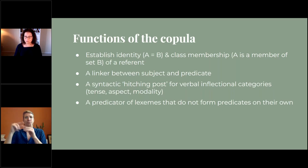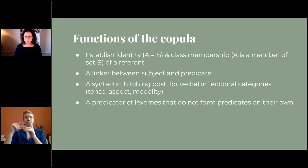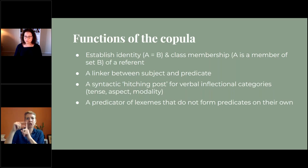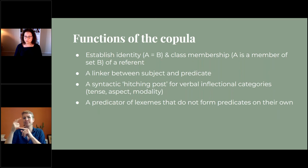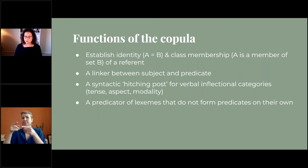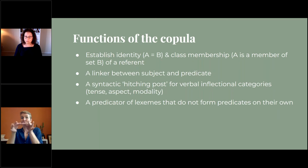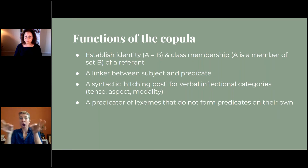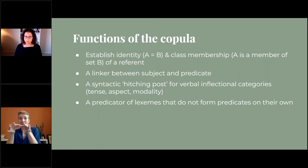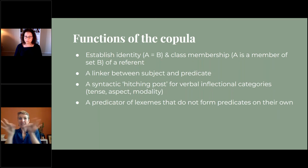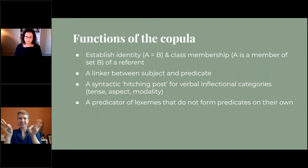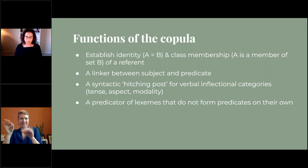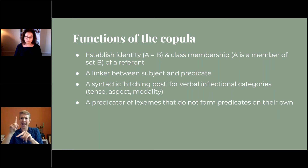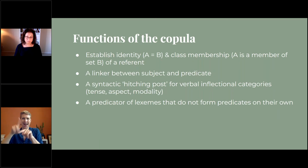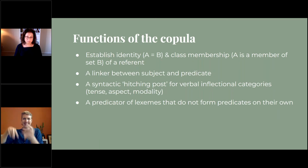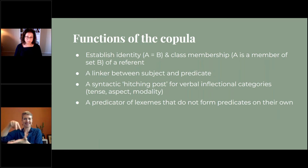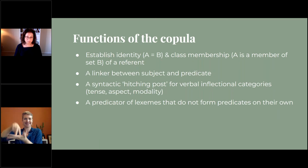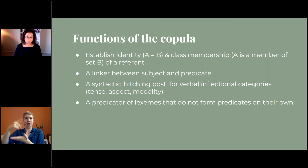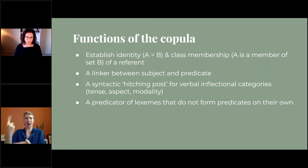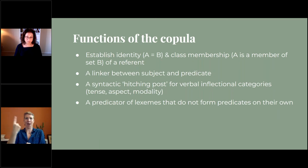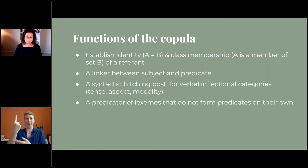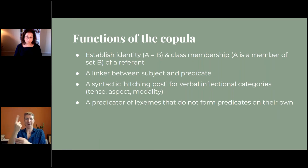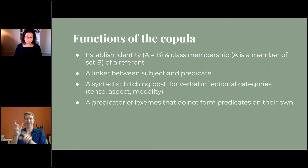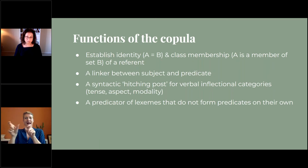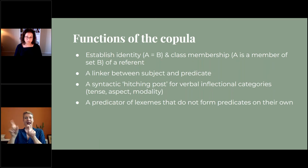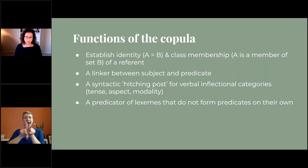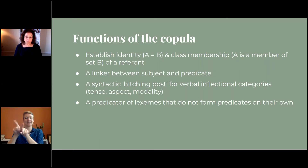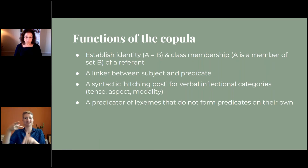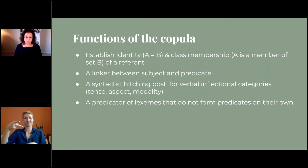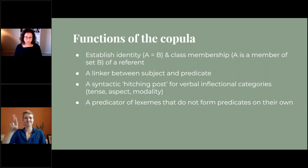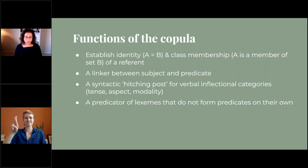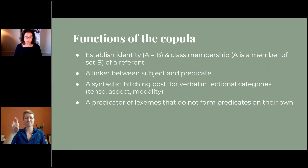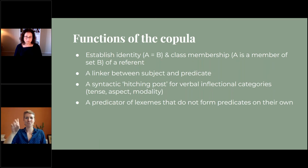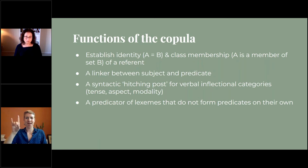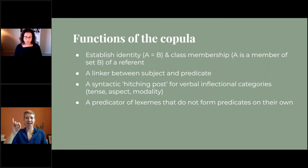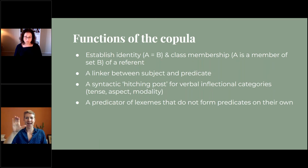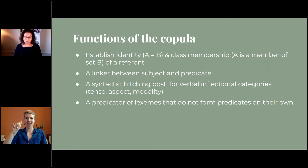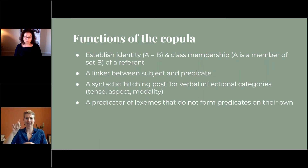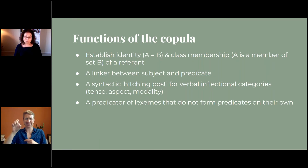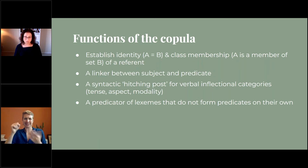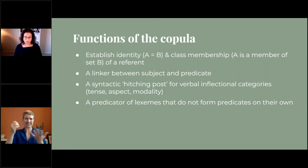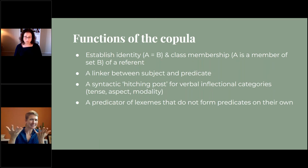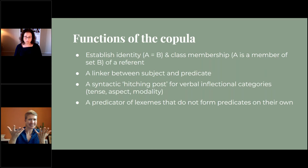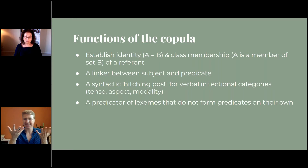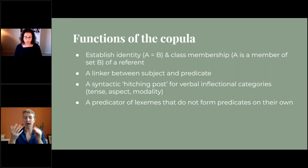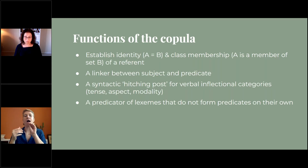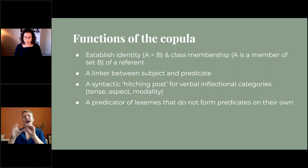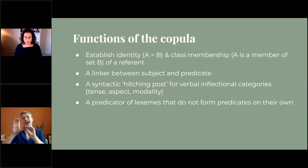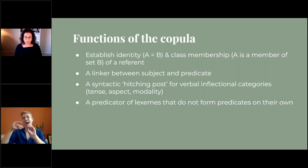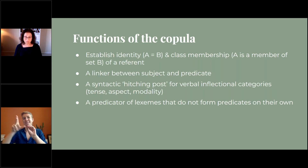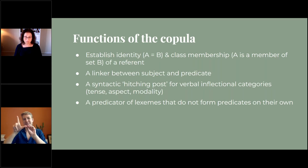And as previously mentioned, there are some words or phrases that are unable to stand alone as predicates.